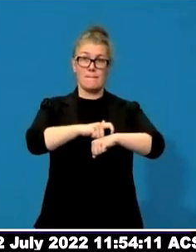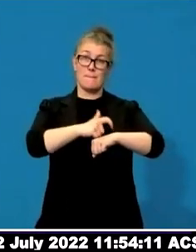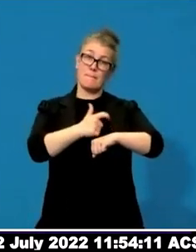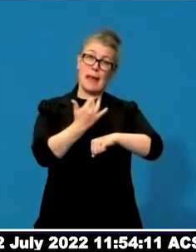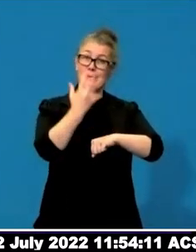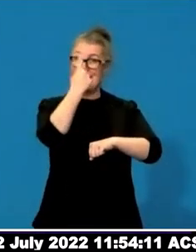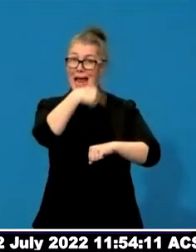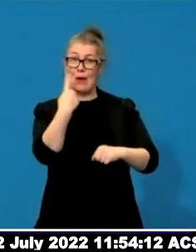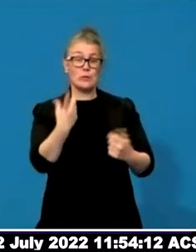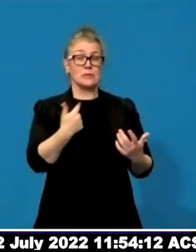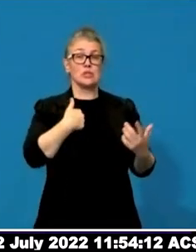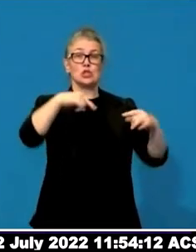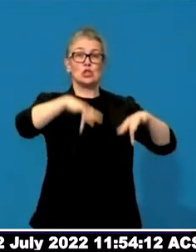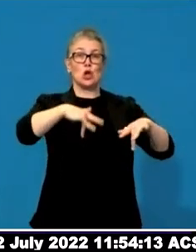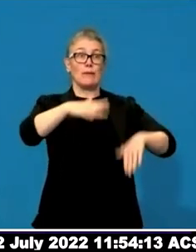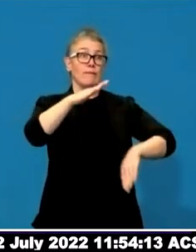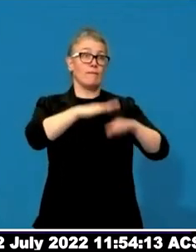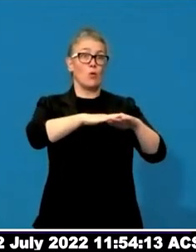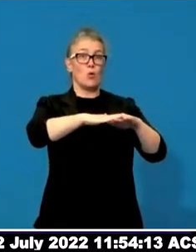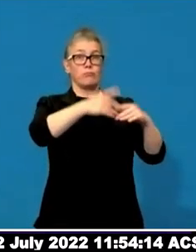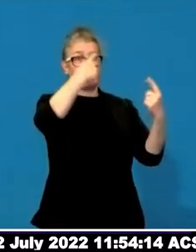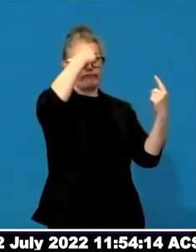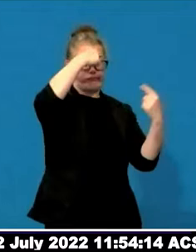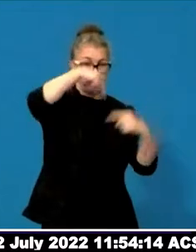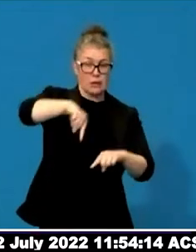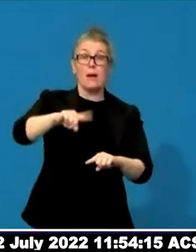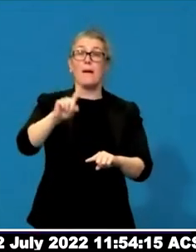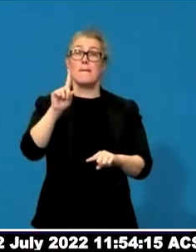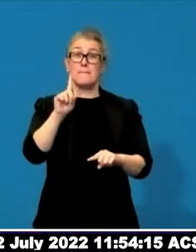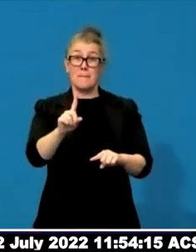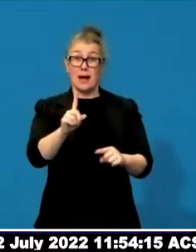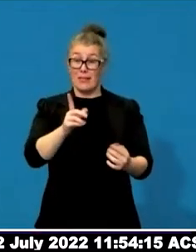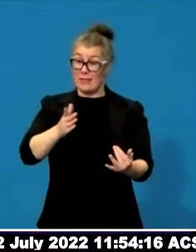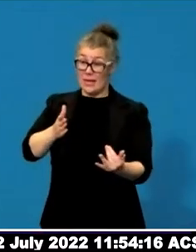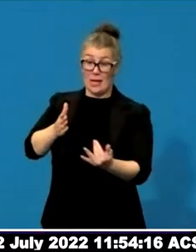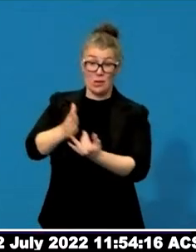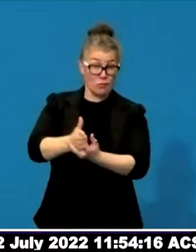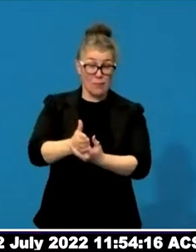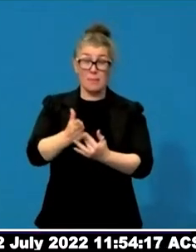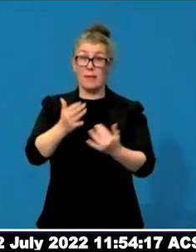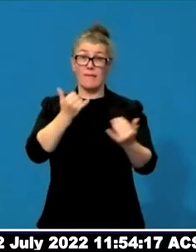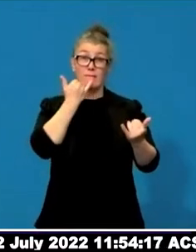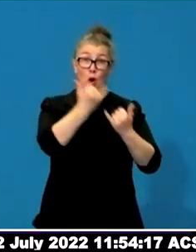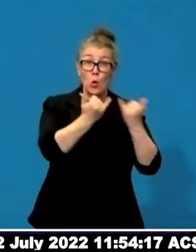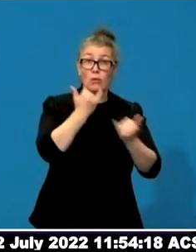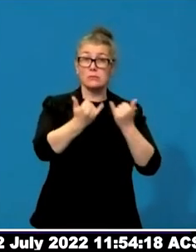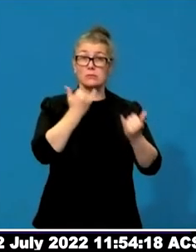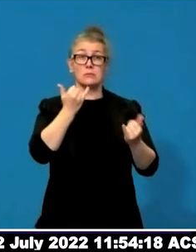but the consternation it causes, the phone calls with service providers,